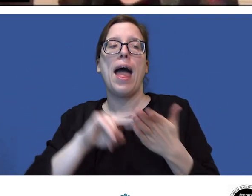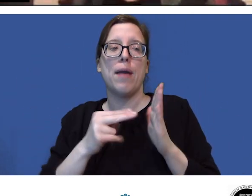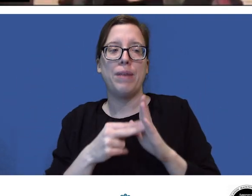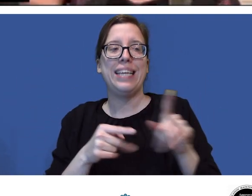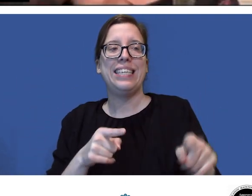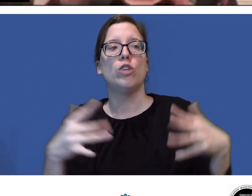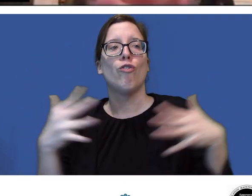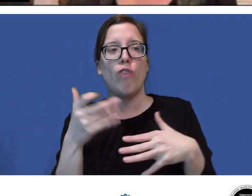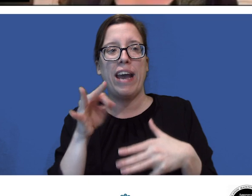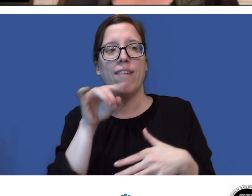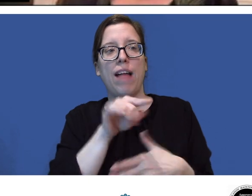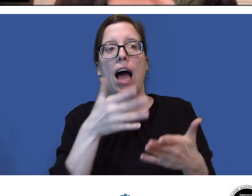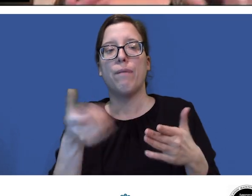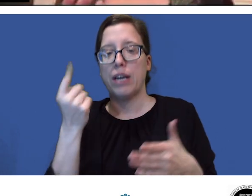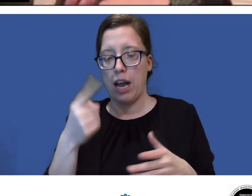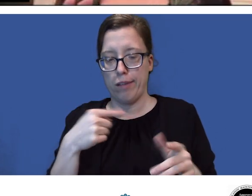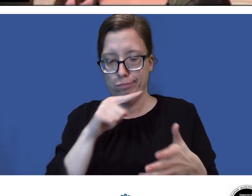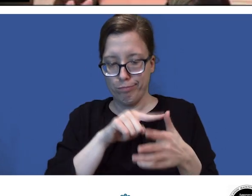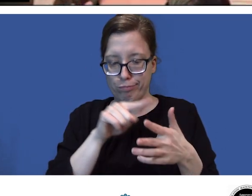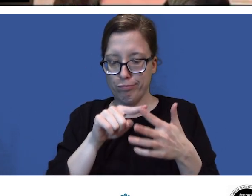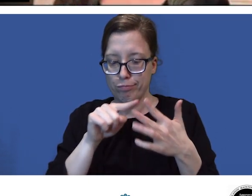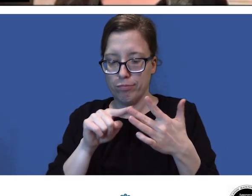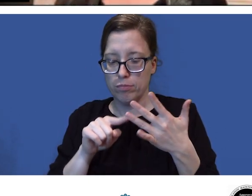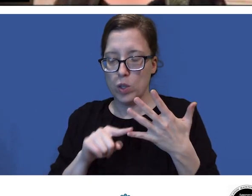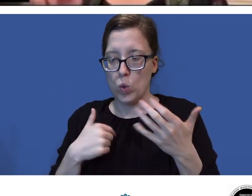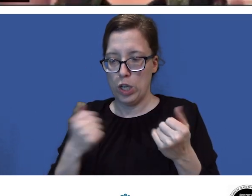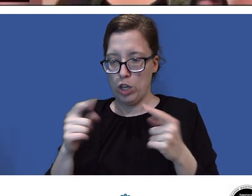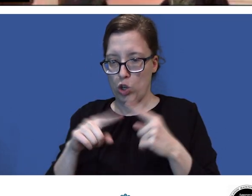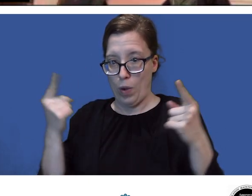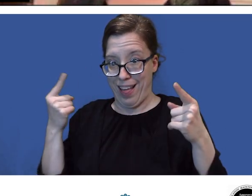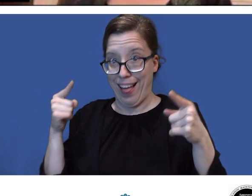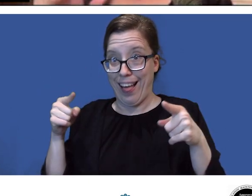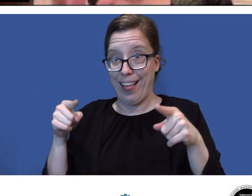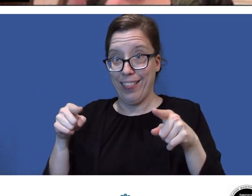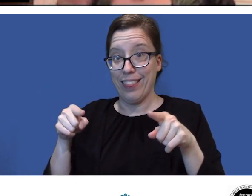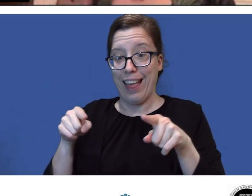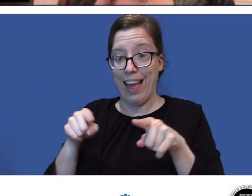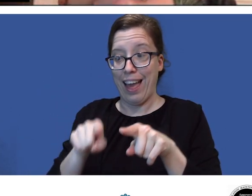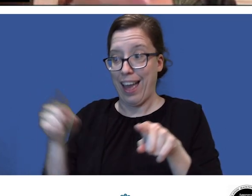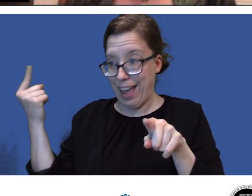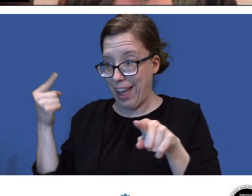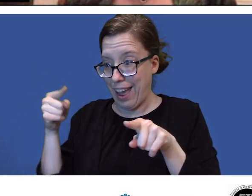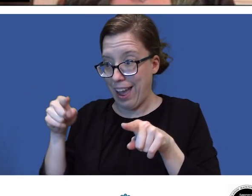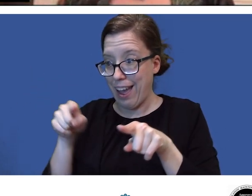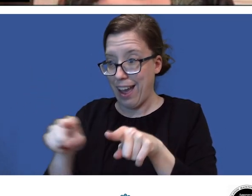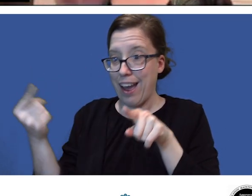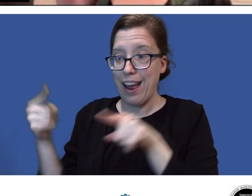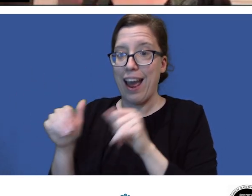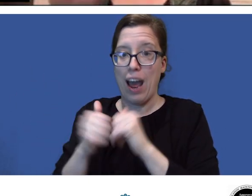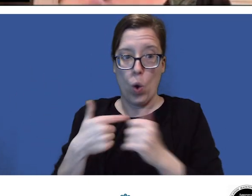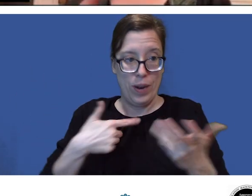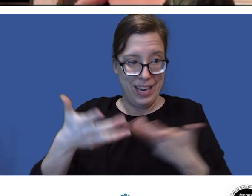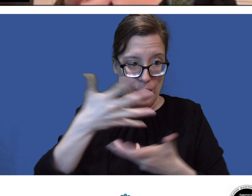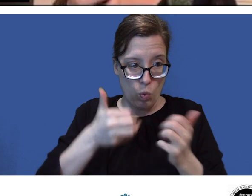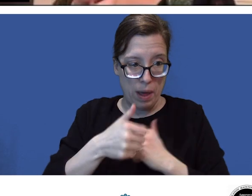all going to treat it like I'm afraid of this. So we try to align how we interpret things, how we